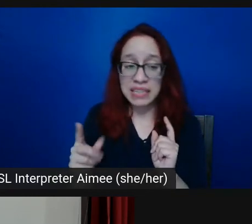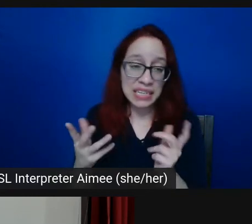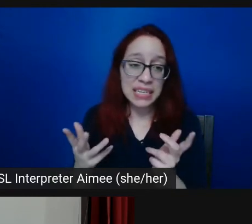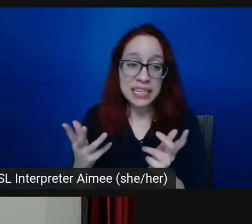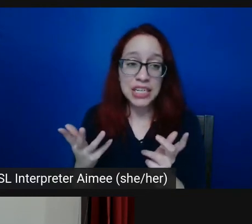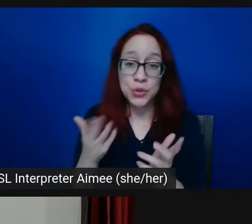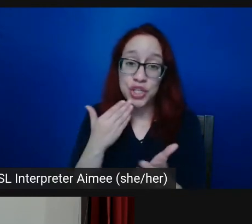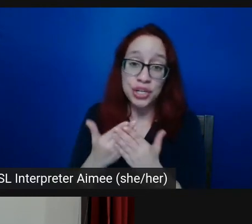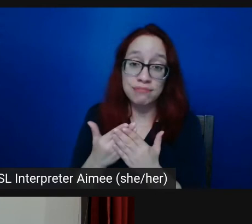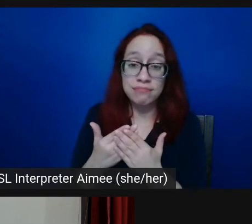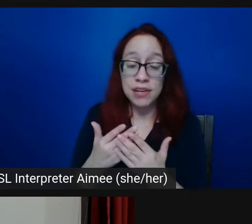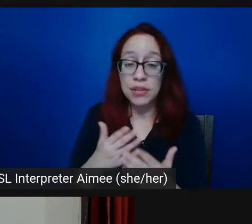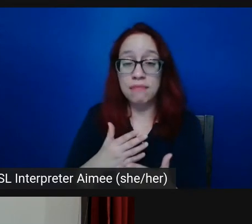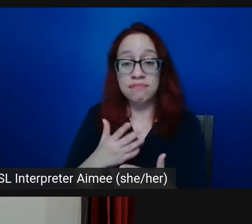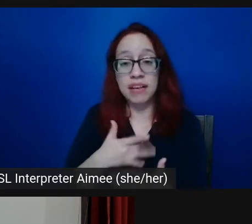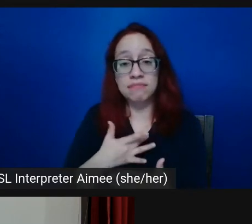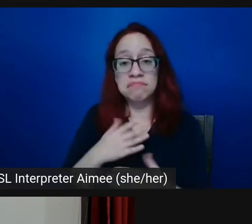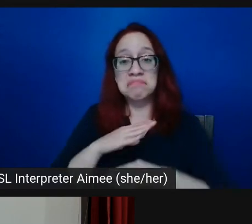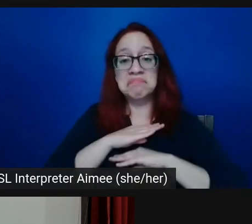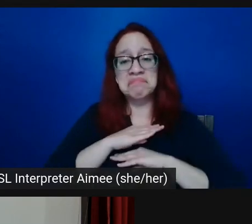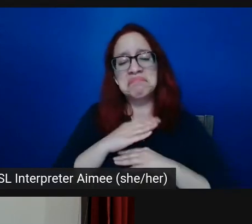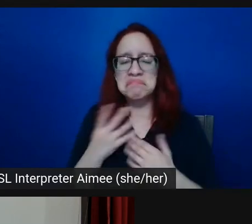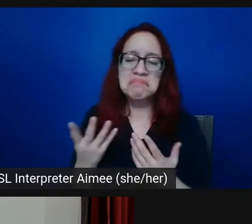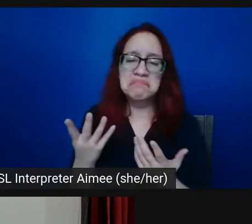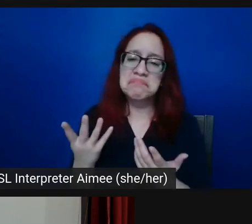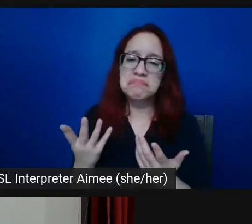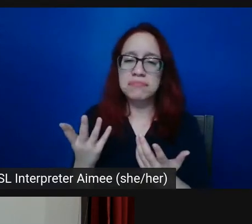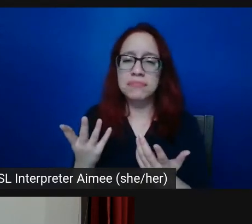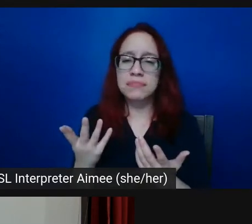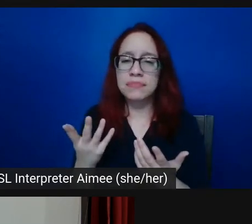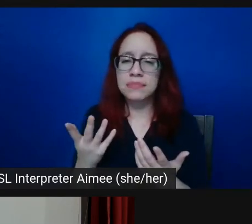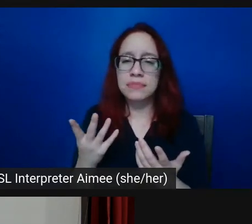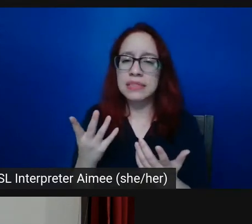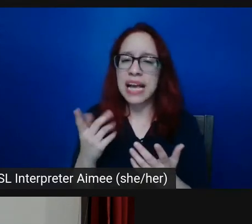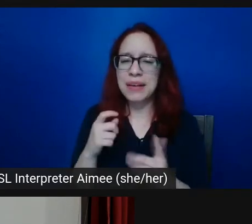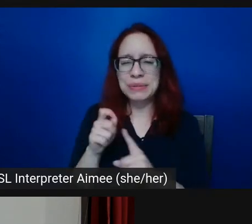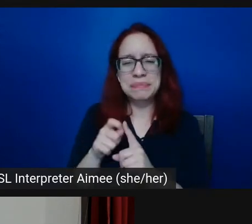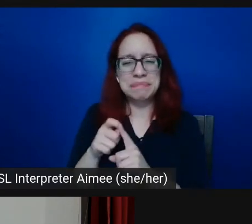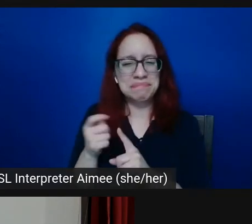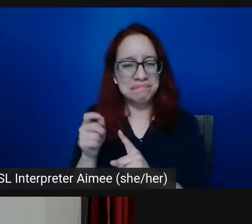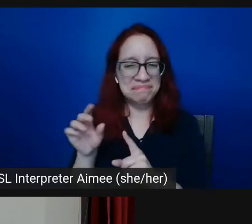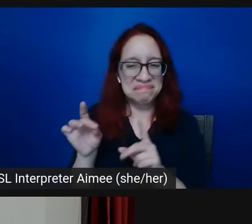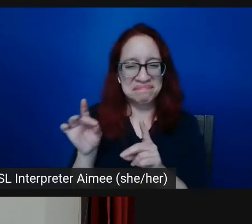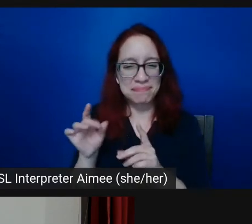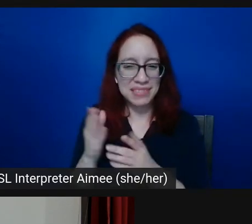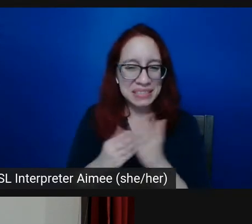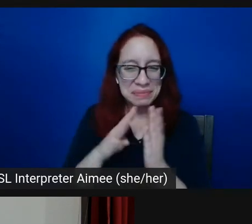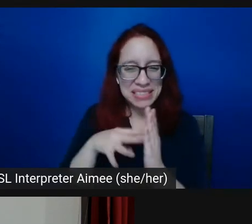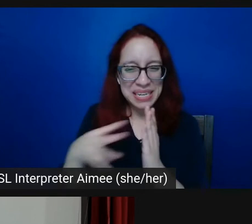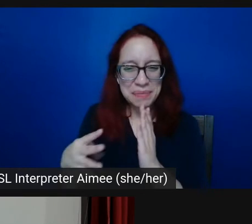I was pleased about that. I was a bit picky about the table with row headers not being able